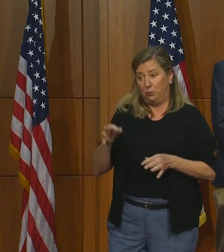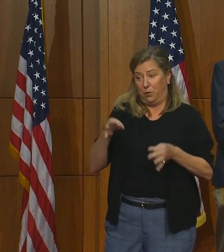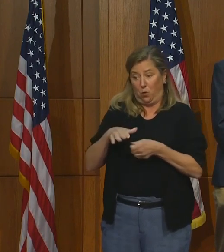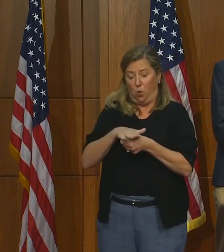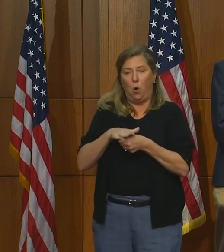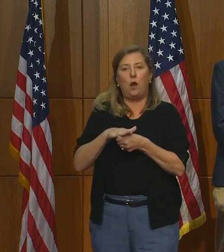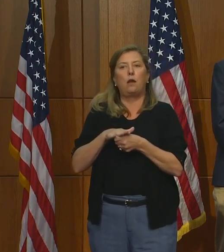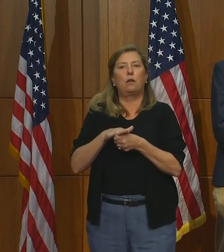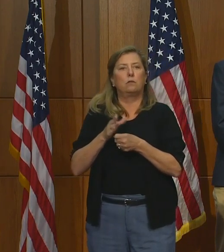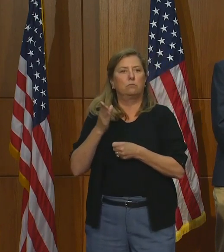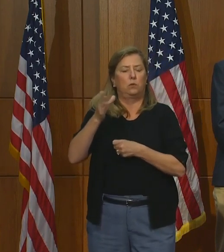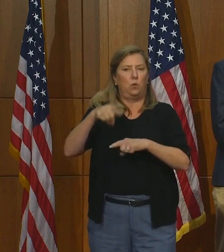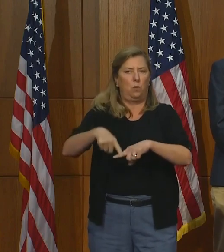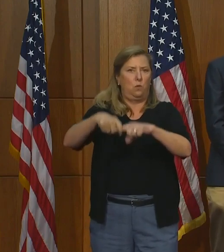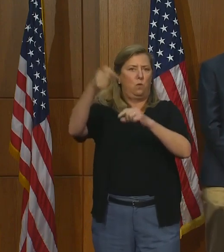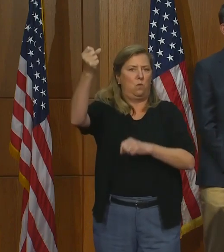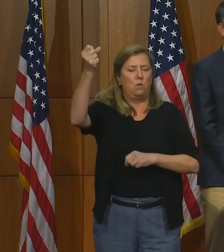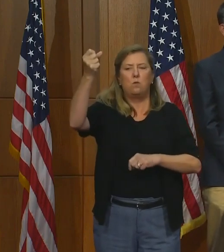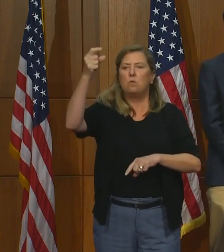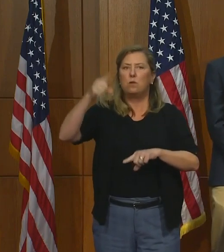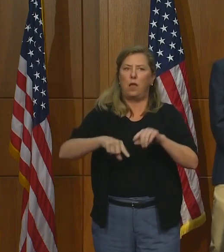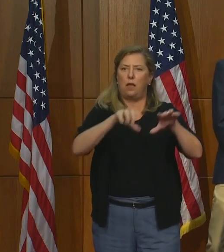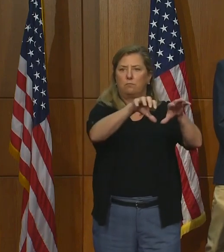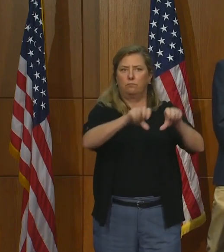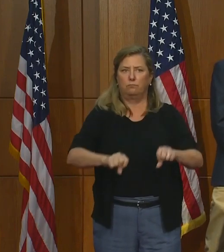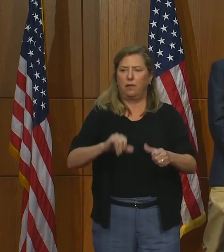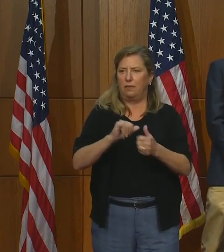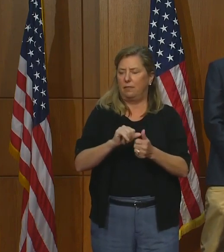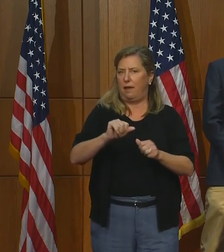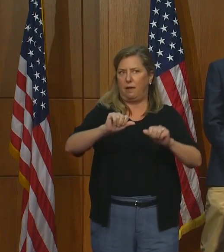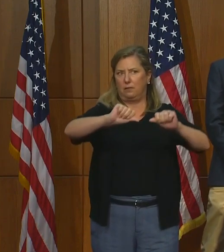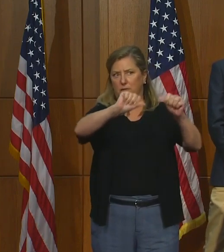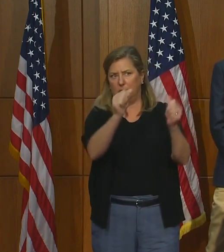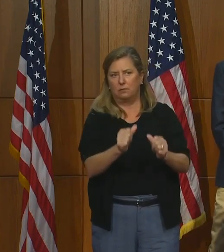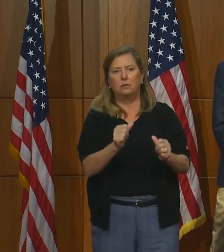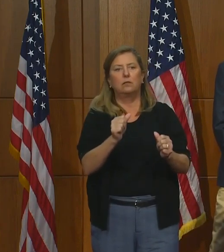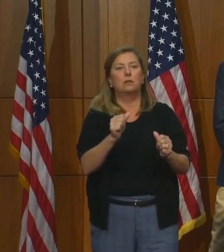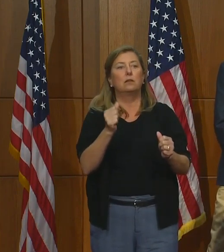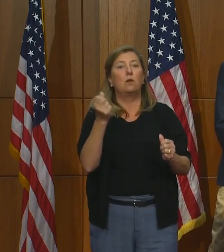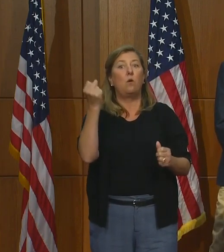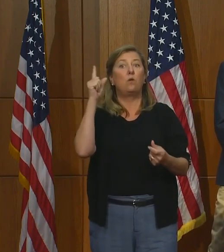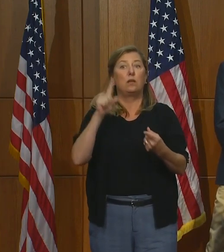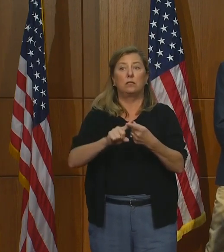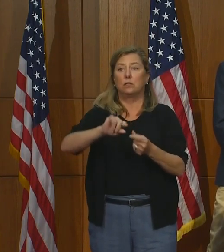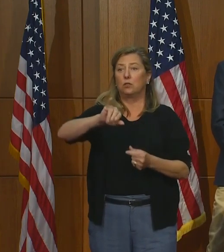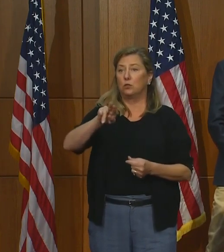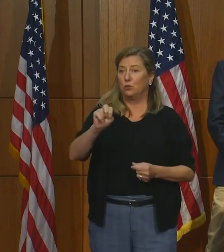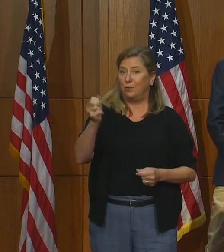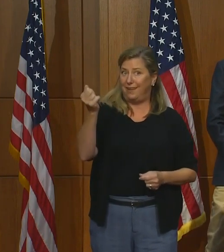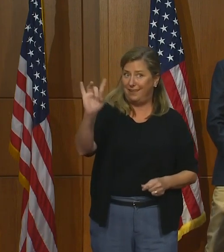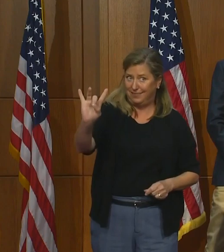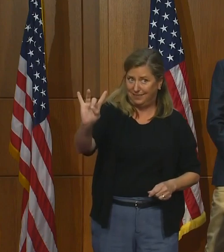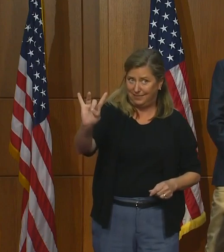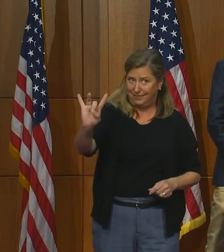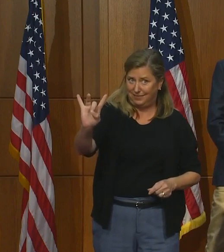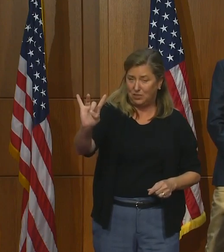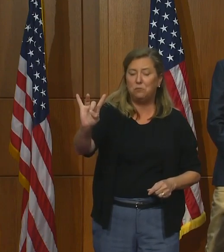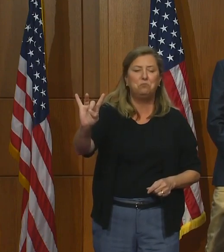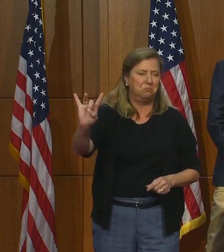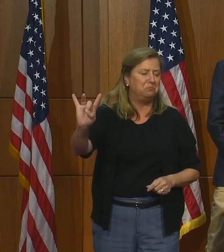AS AS MANY OF YOU MAY KNOW THE RICHMOND CIRCUIT COURT AND A TEMPORARY INJUNCTION PROHIBITING THE REMOVAL OF A